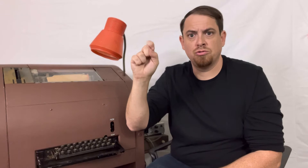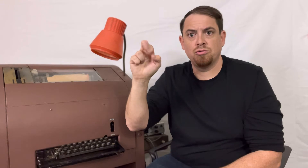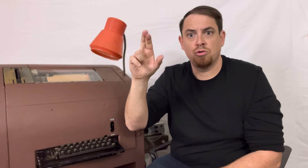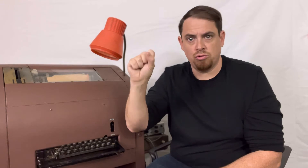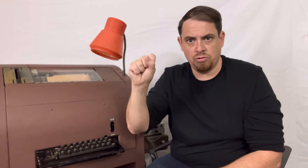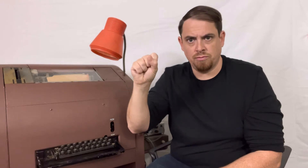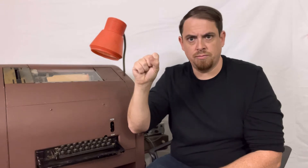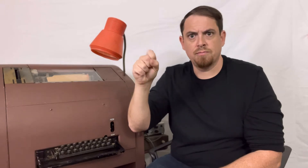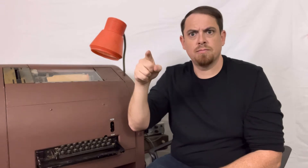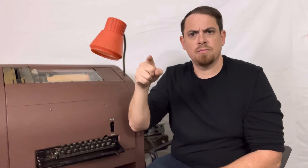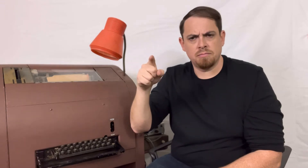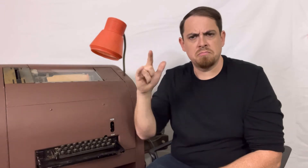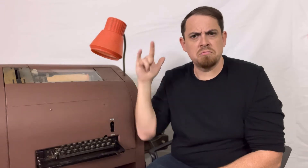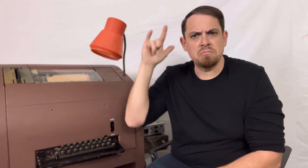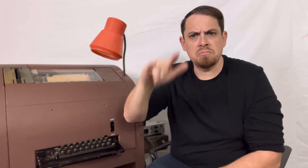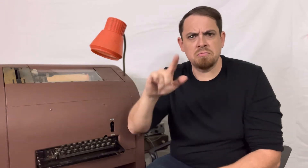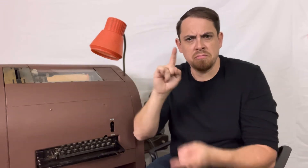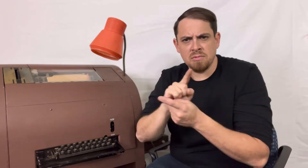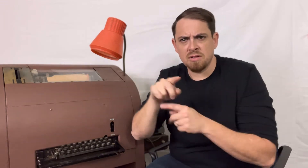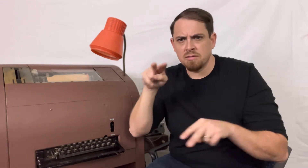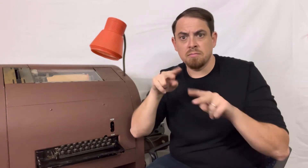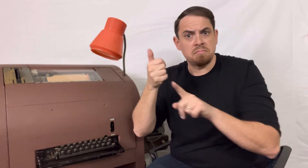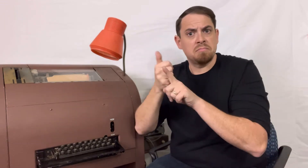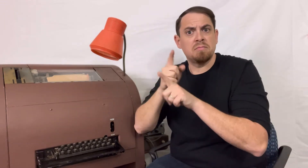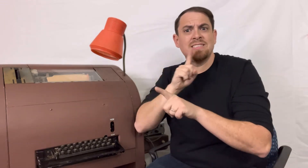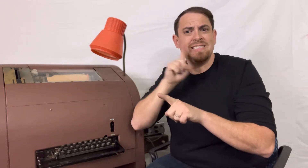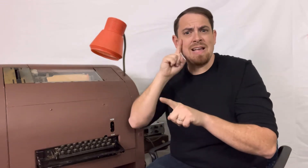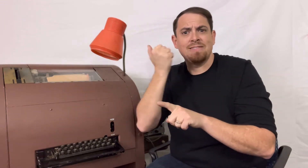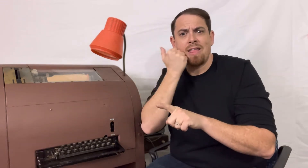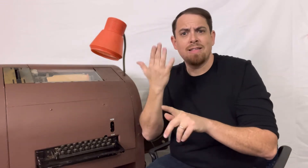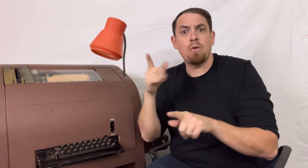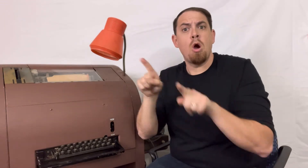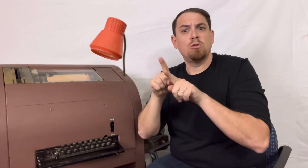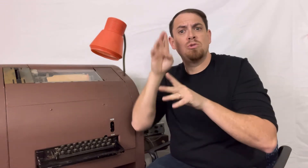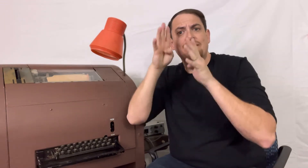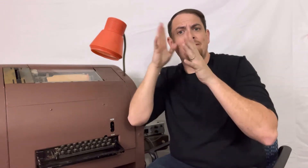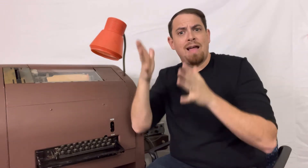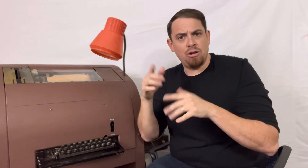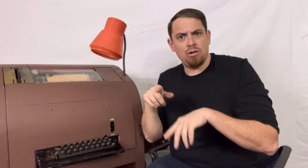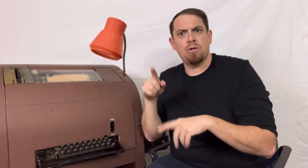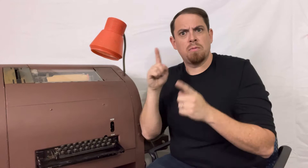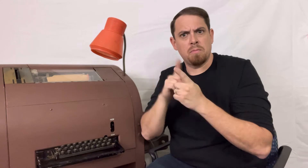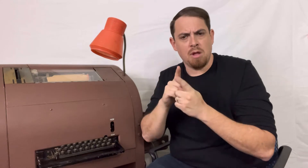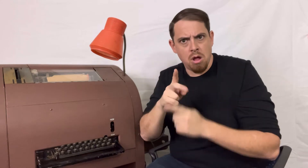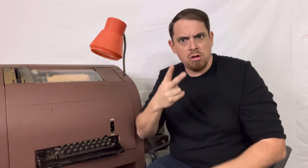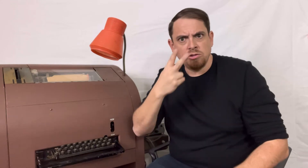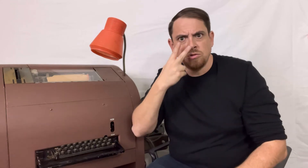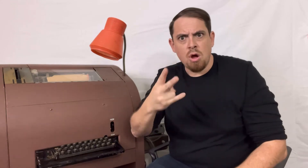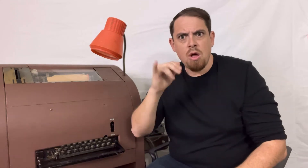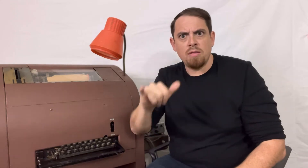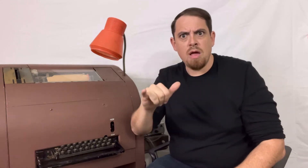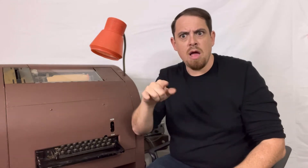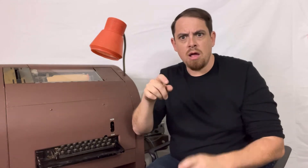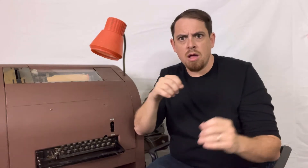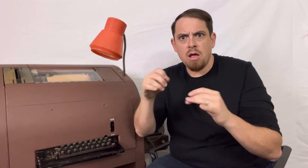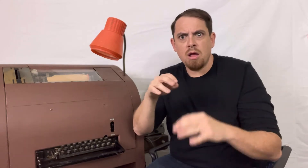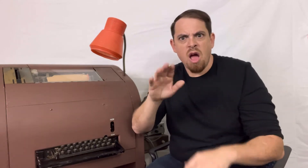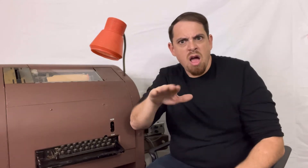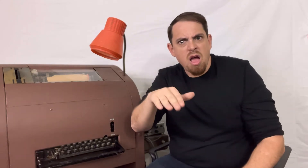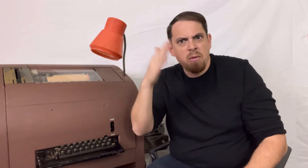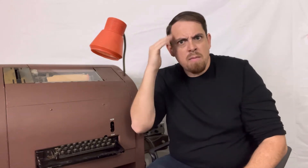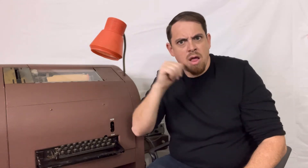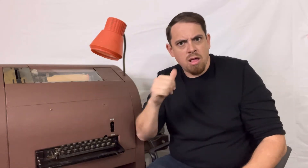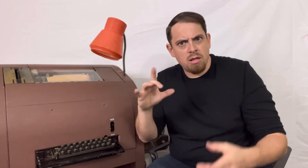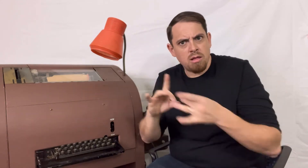who was also a deaf dentist and an inventor of sorts, saw this and James suggested to